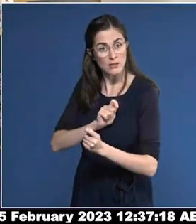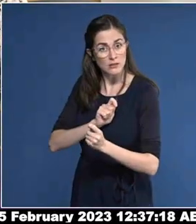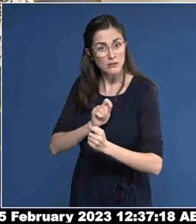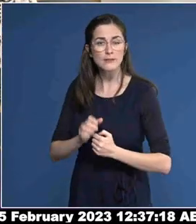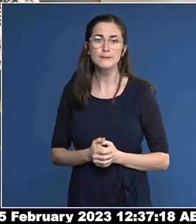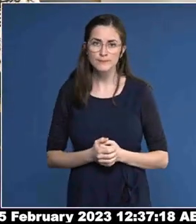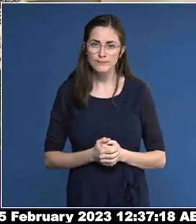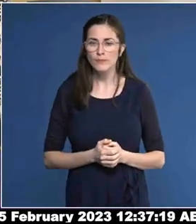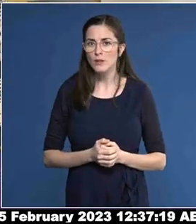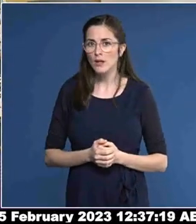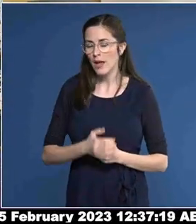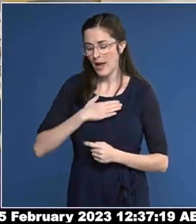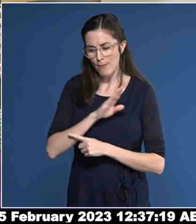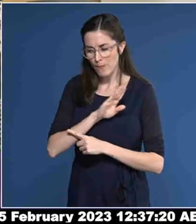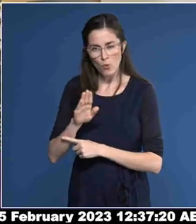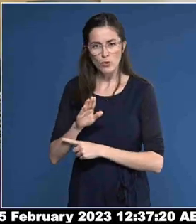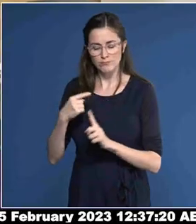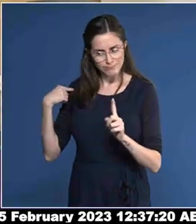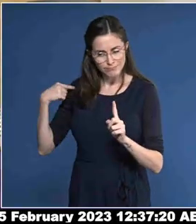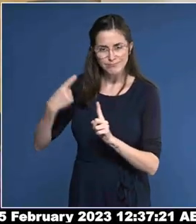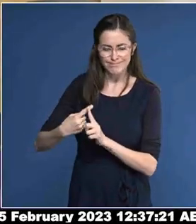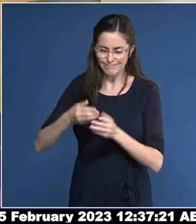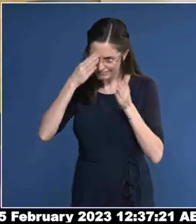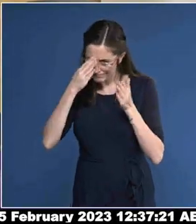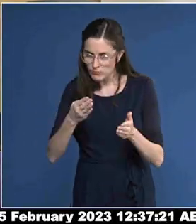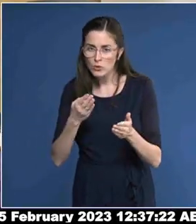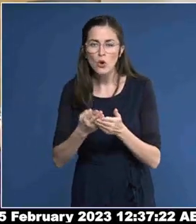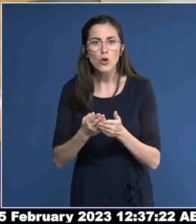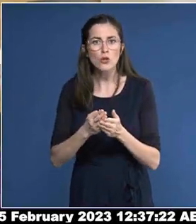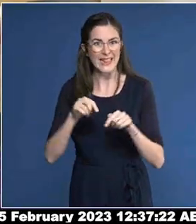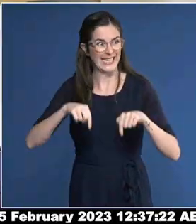We have had an ongoing specific committee which has been looking at the ongoing